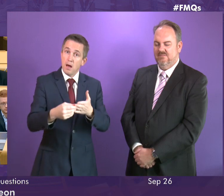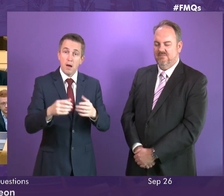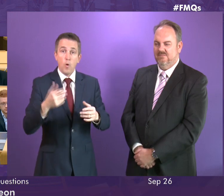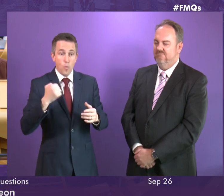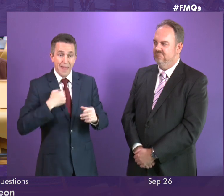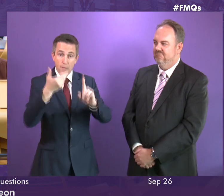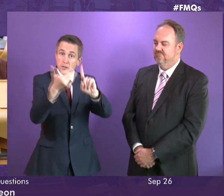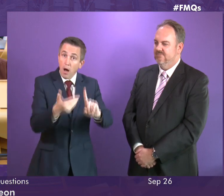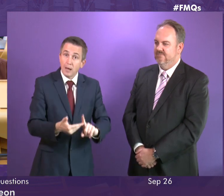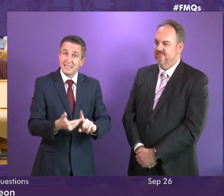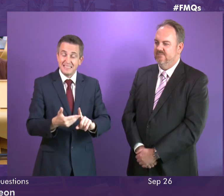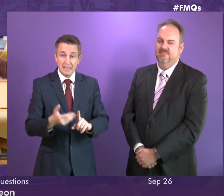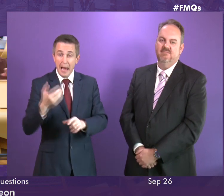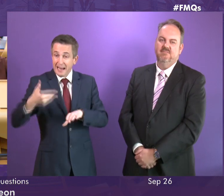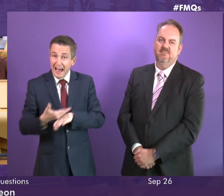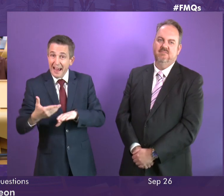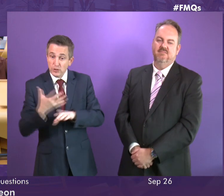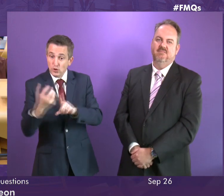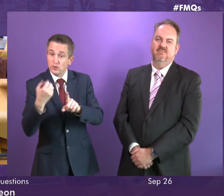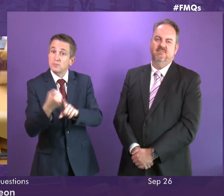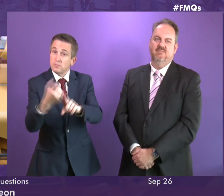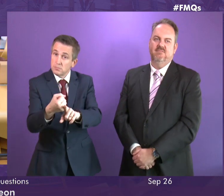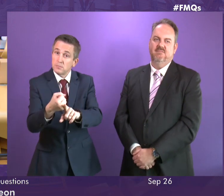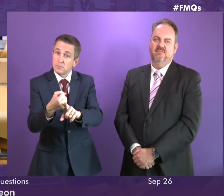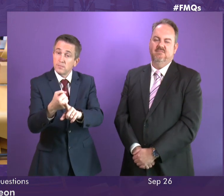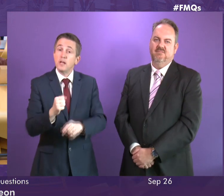in the action that we are taking to meet those targets. The job for the Government now is